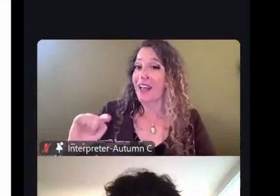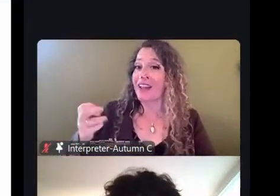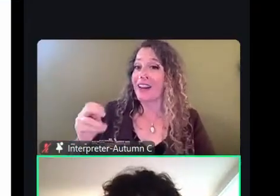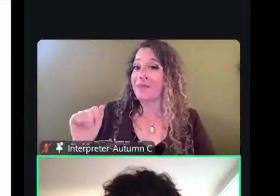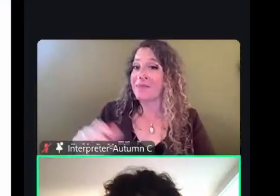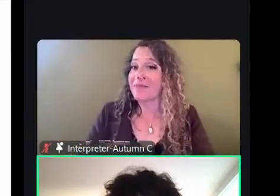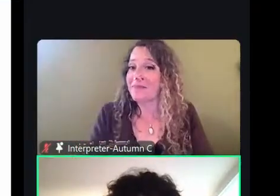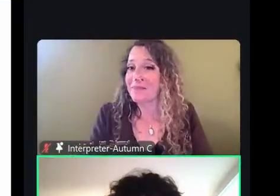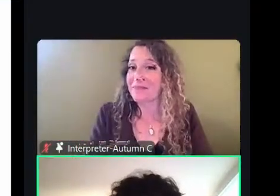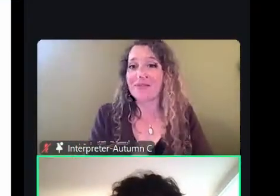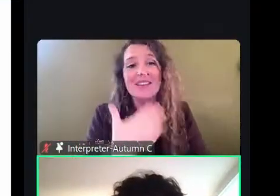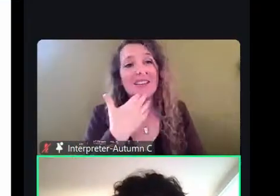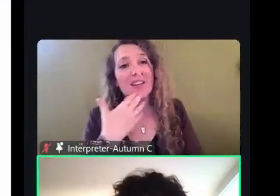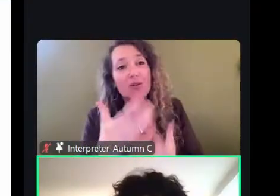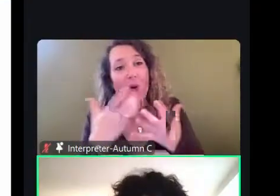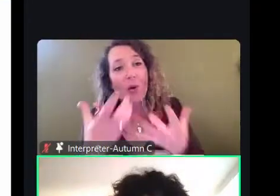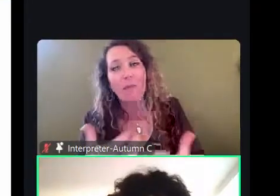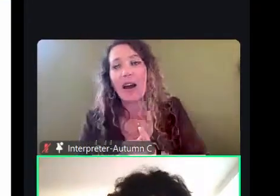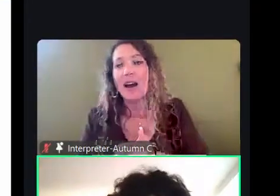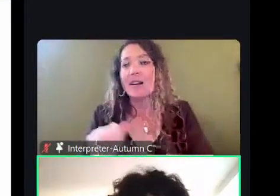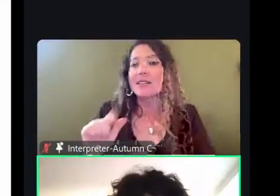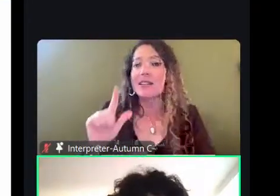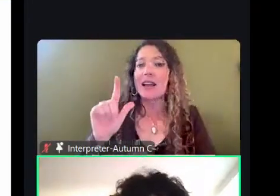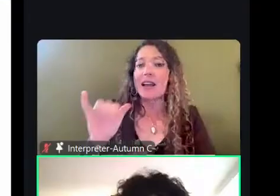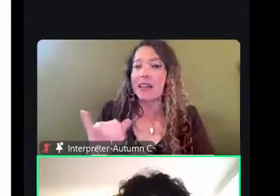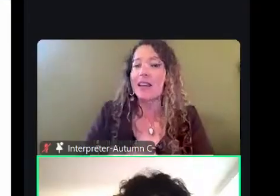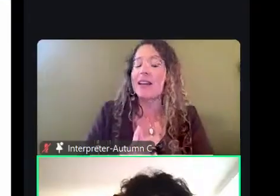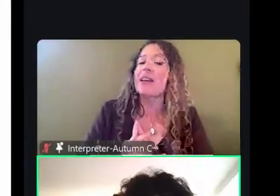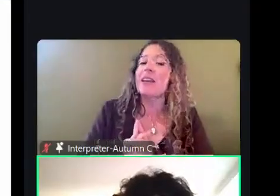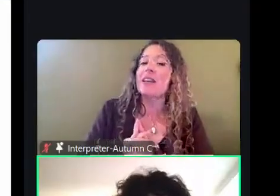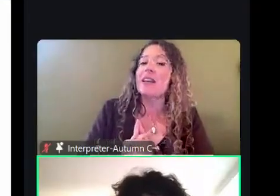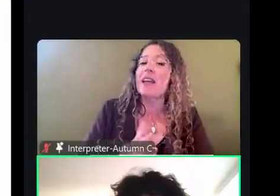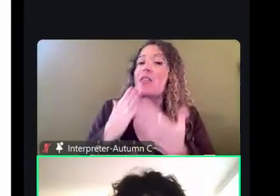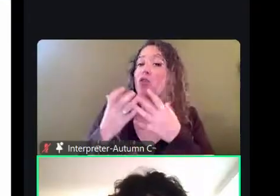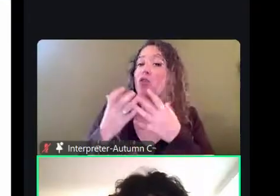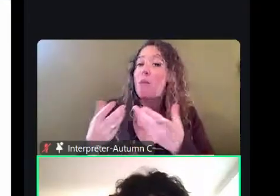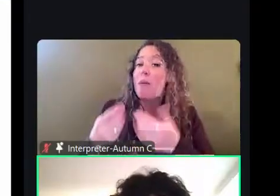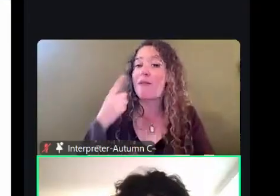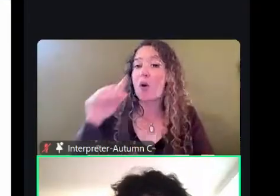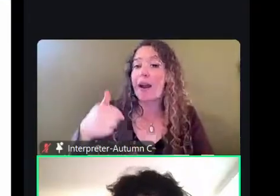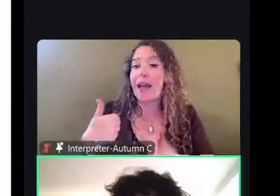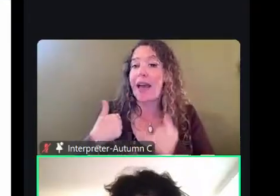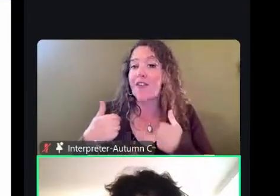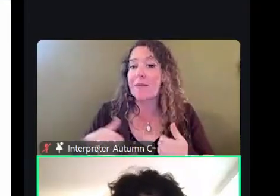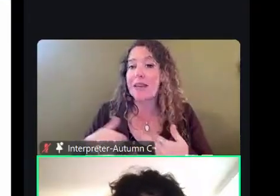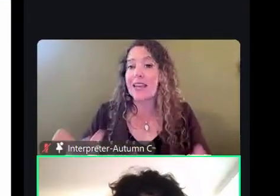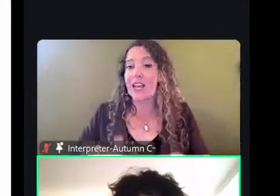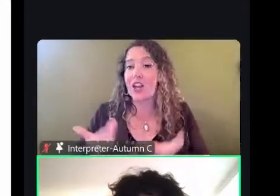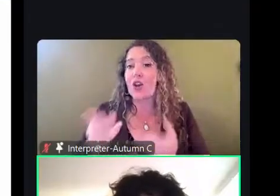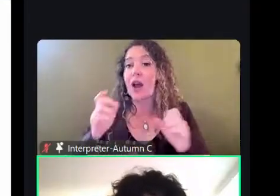Thank you so much Ally And hi everyone. Thank you so much for having me. I'm just going to pull up my slides.